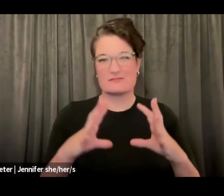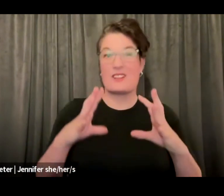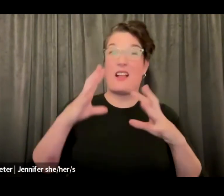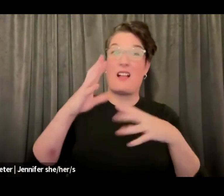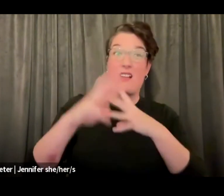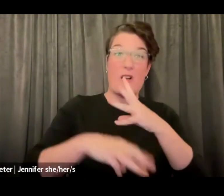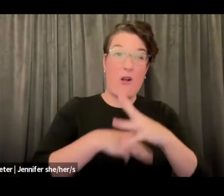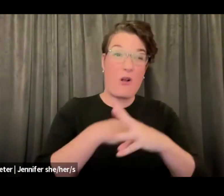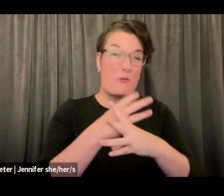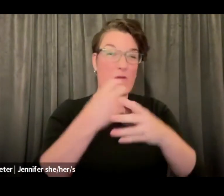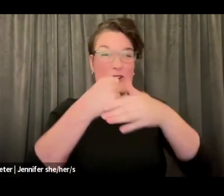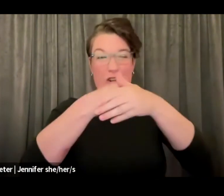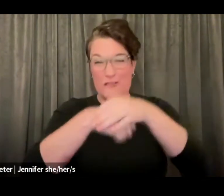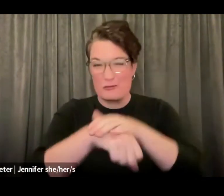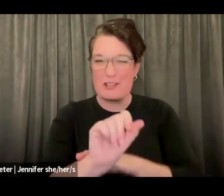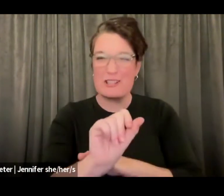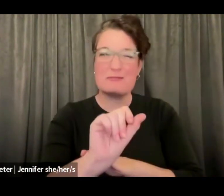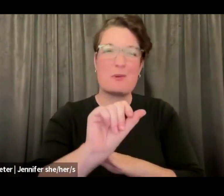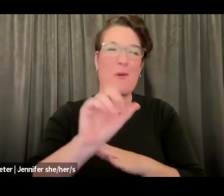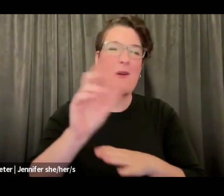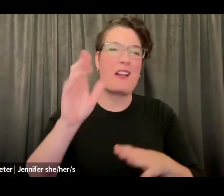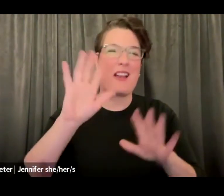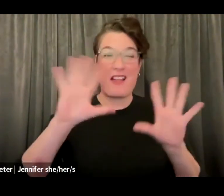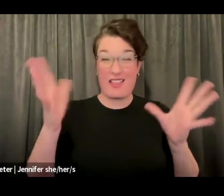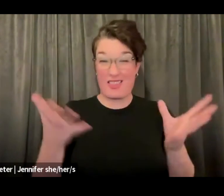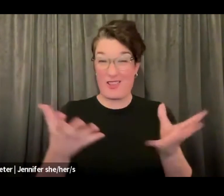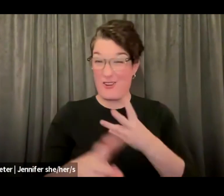was born and the whole world was born.